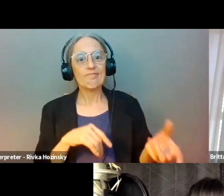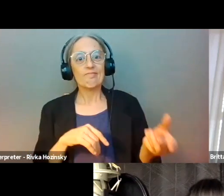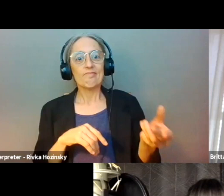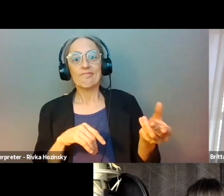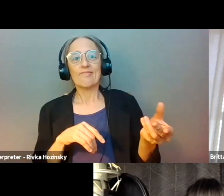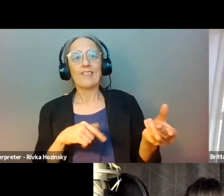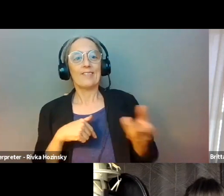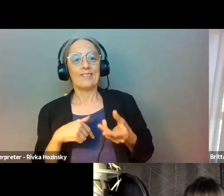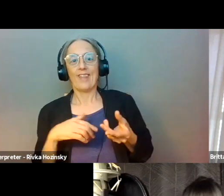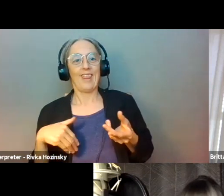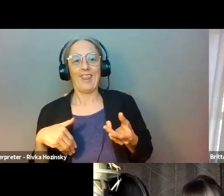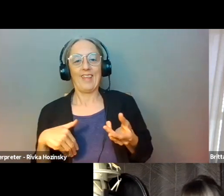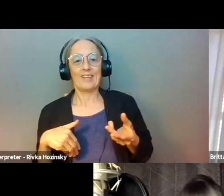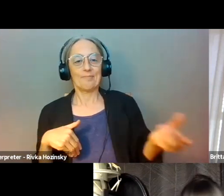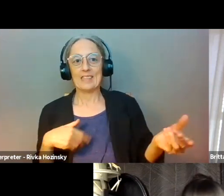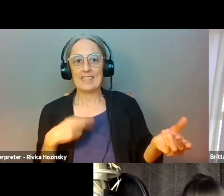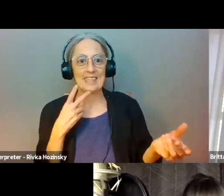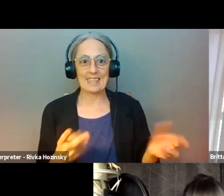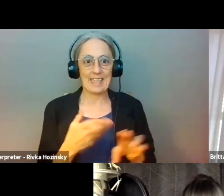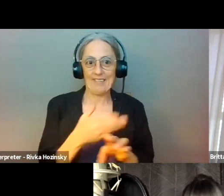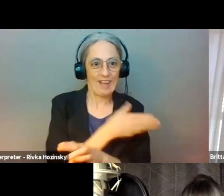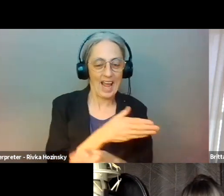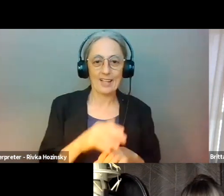And so just the more that you can give people-